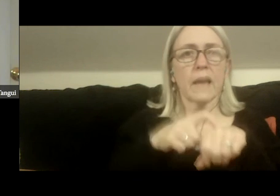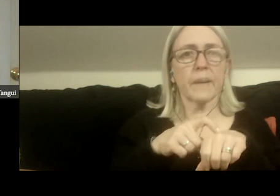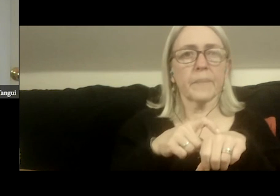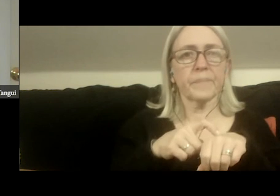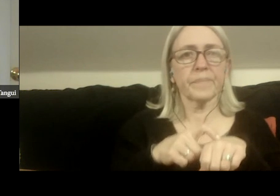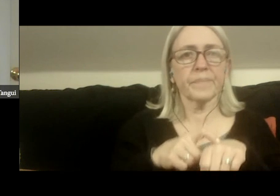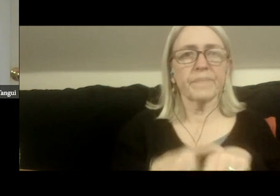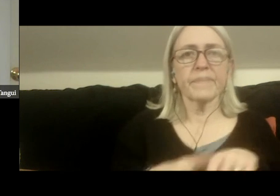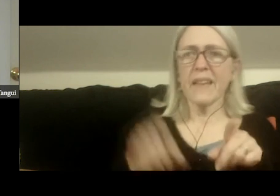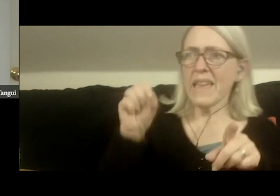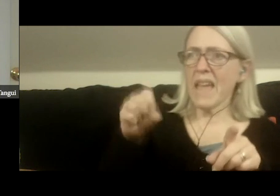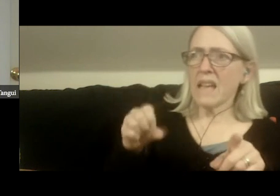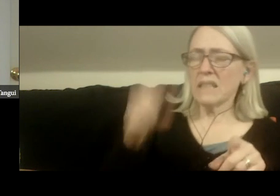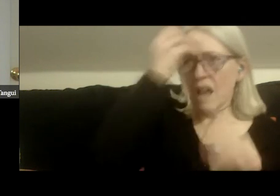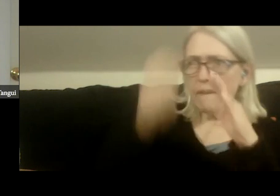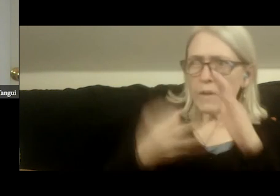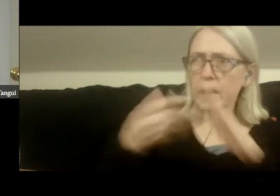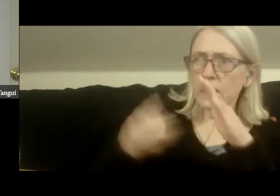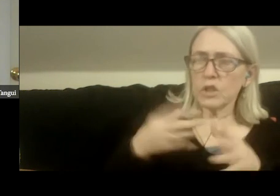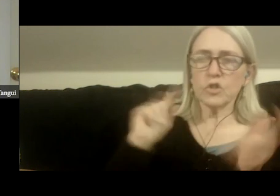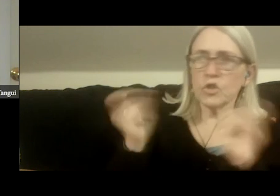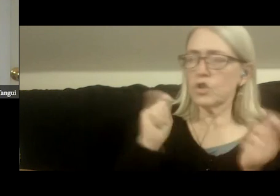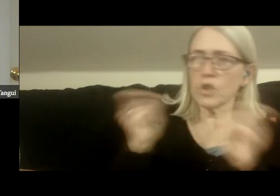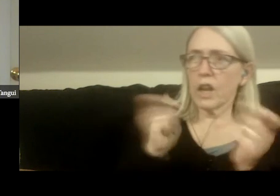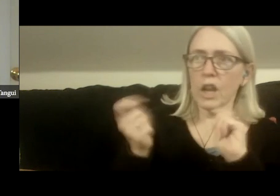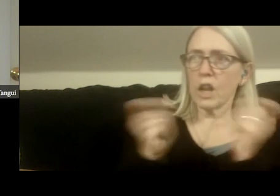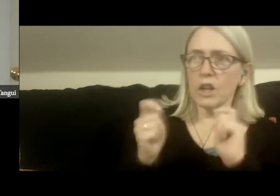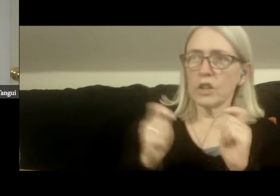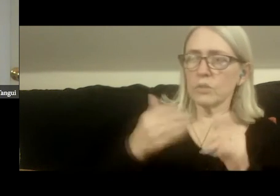It means a lot to be part of a team that could help to hopefully bring some peace of mind to everyone